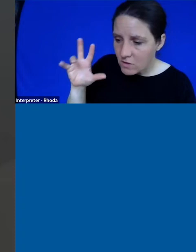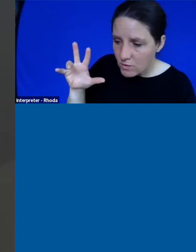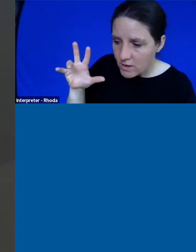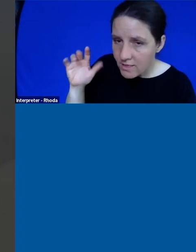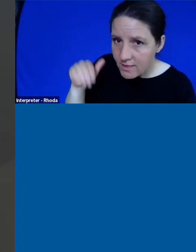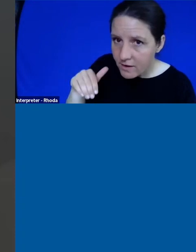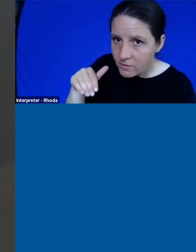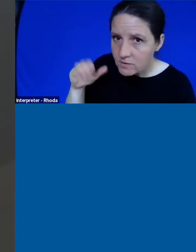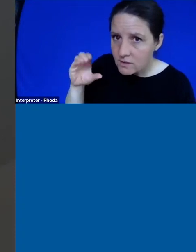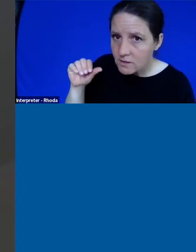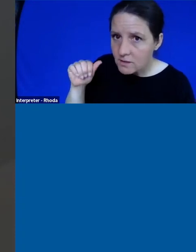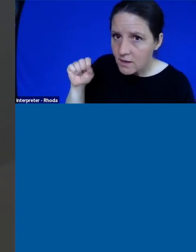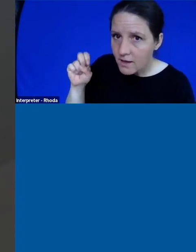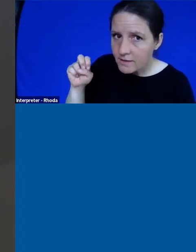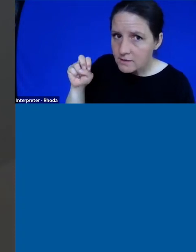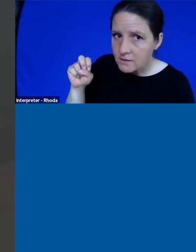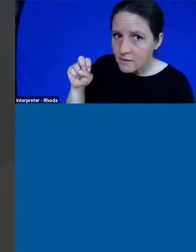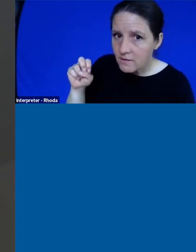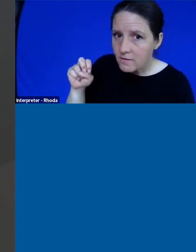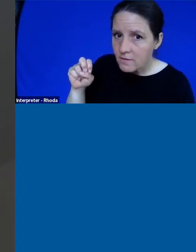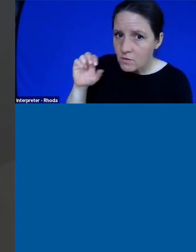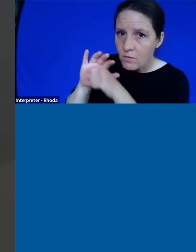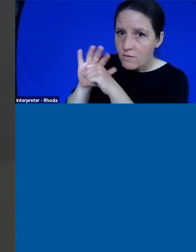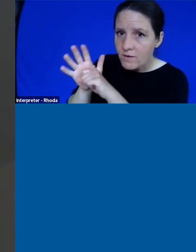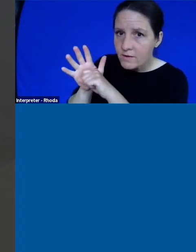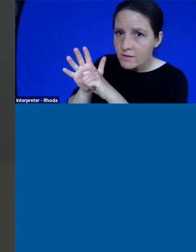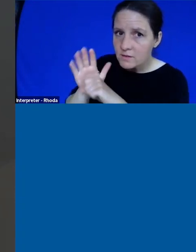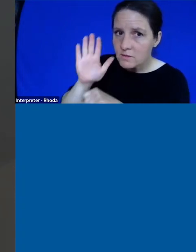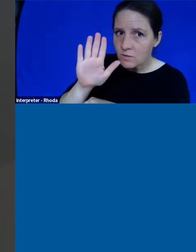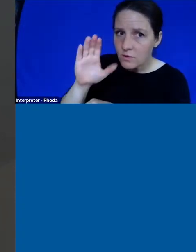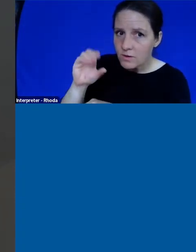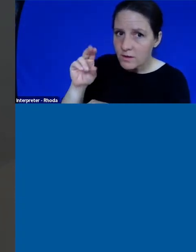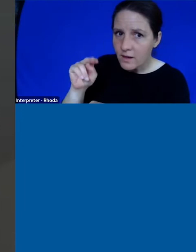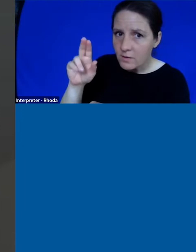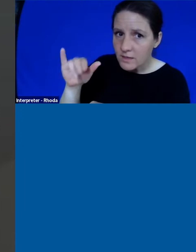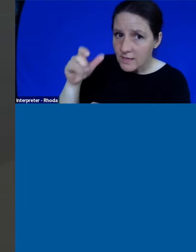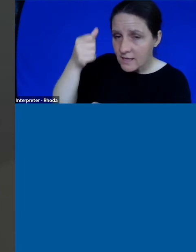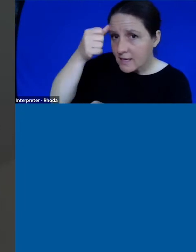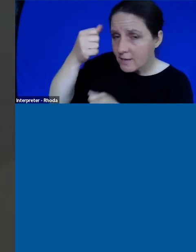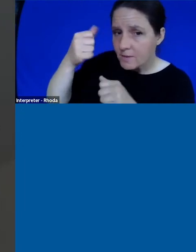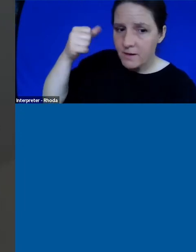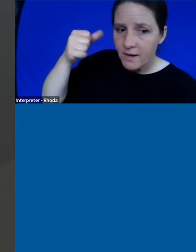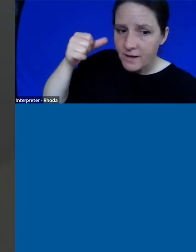of coronavirus disease have been reported in Alameda County. Keep in mind that the data changes rapidly.